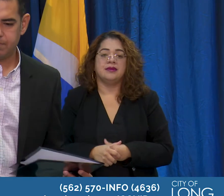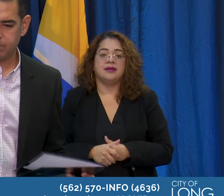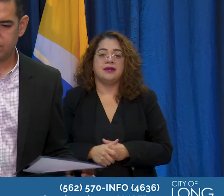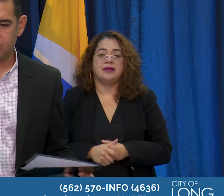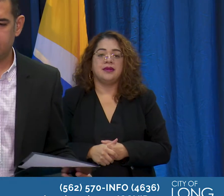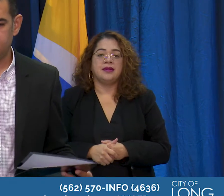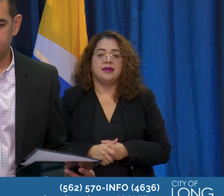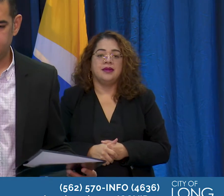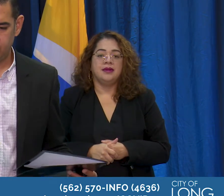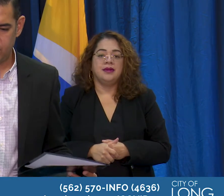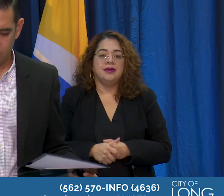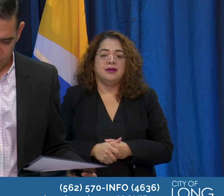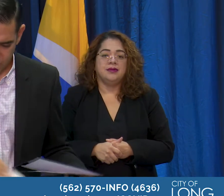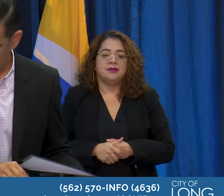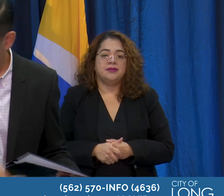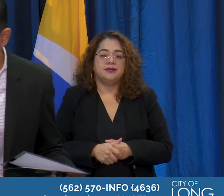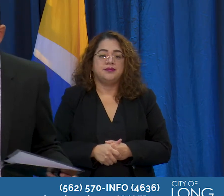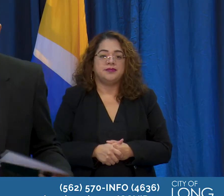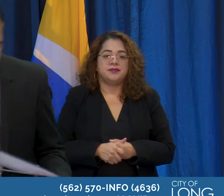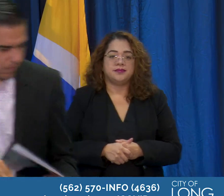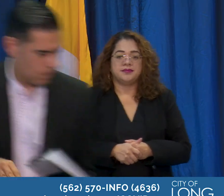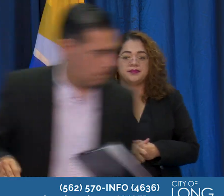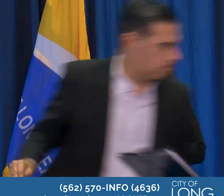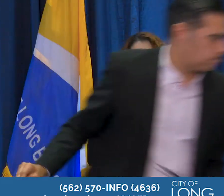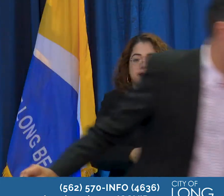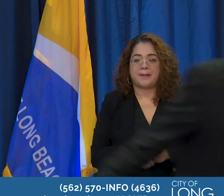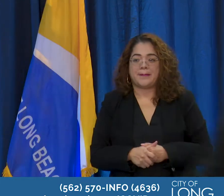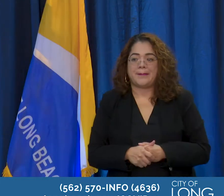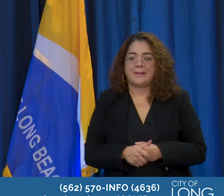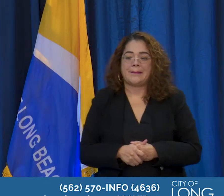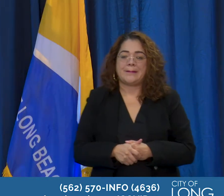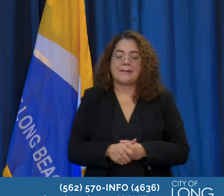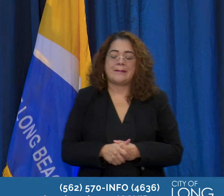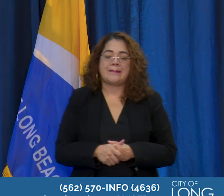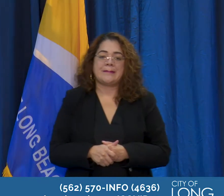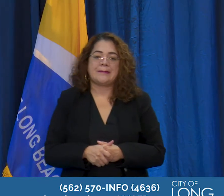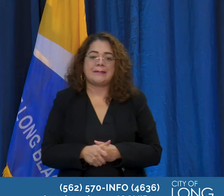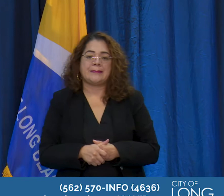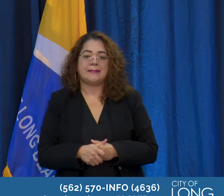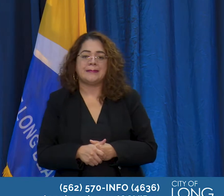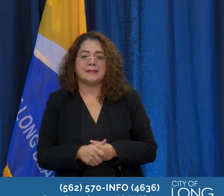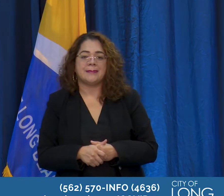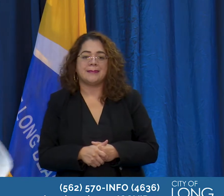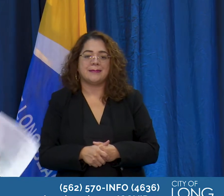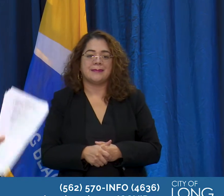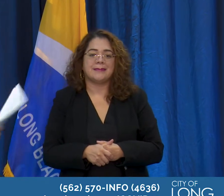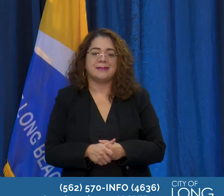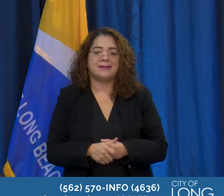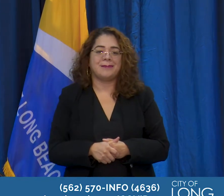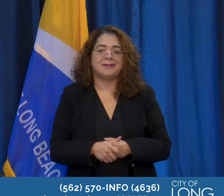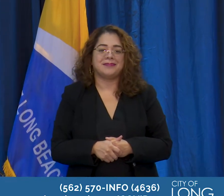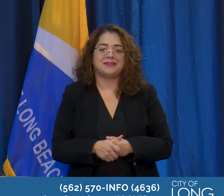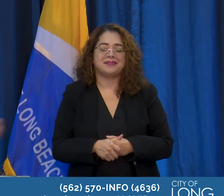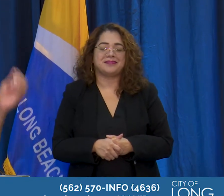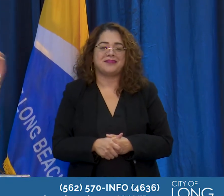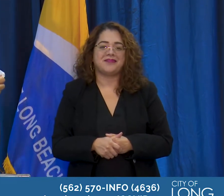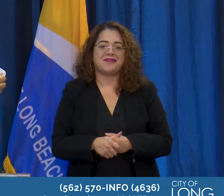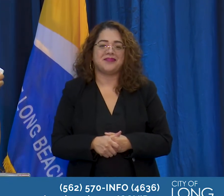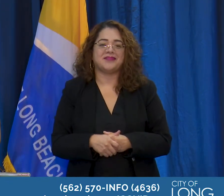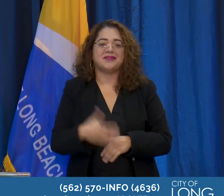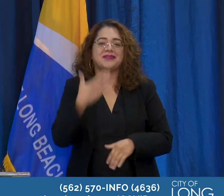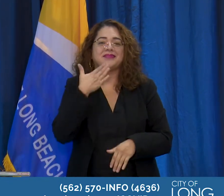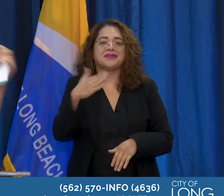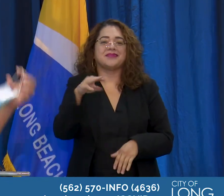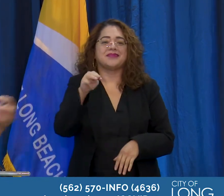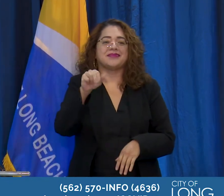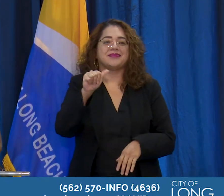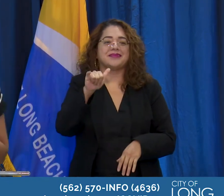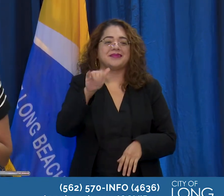Thank you mayor.